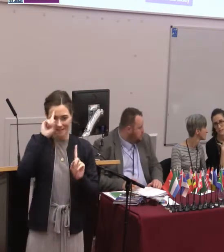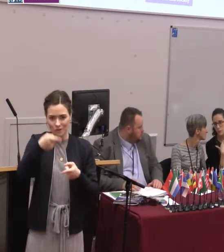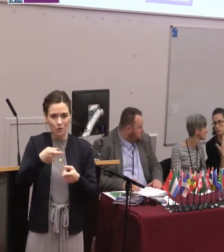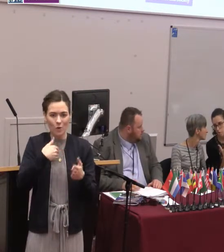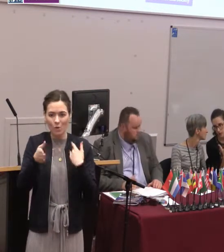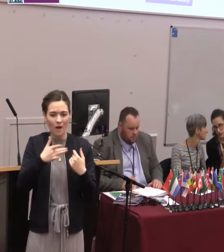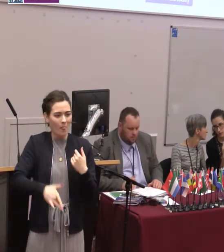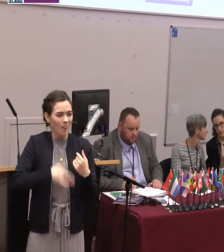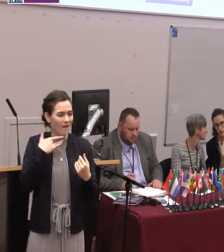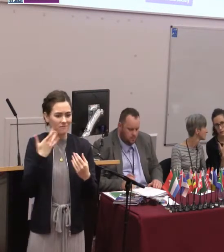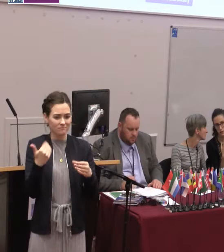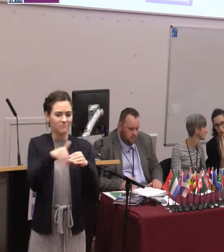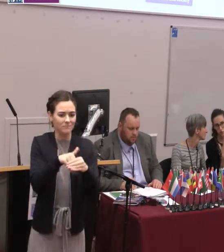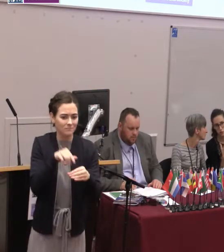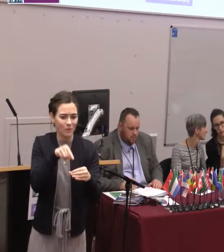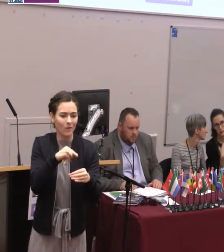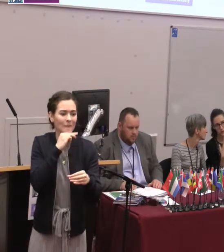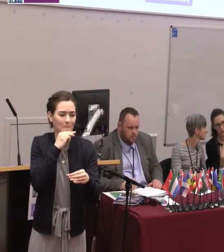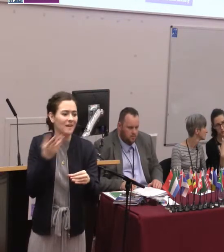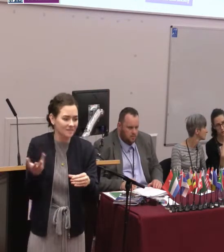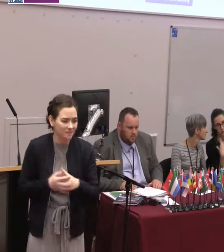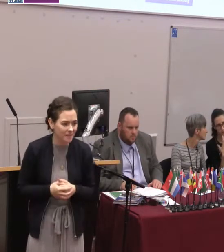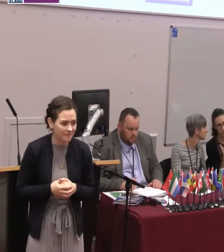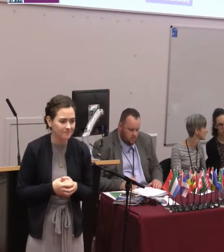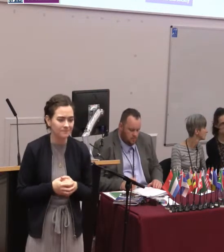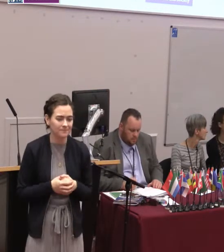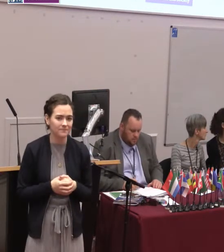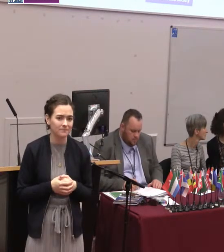made of.